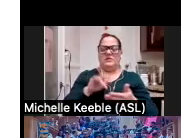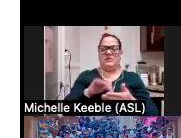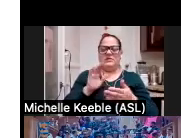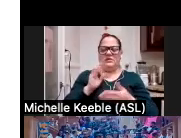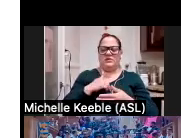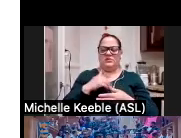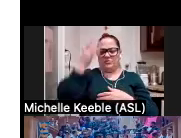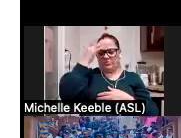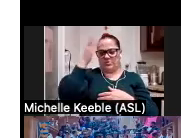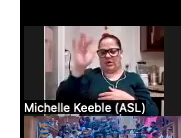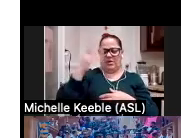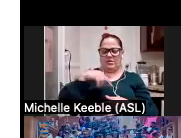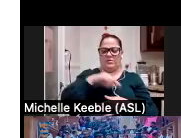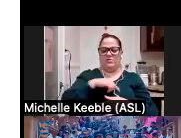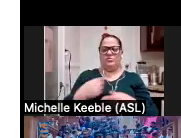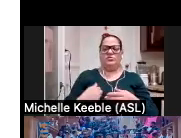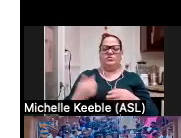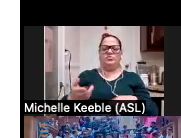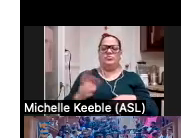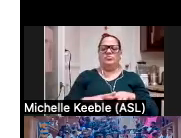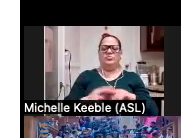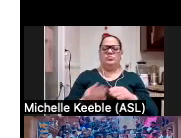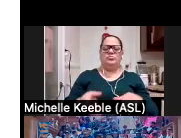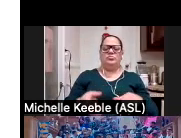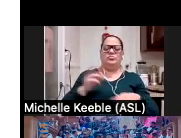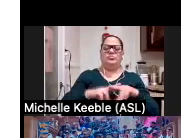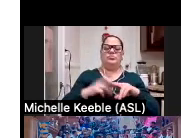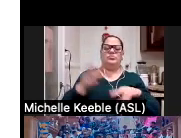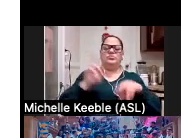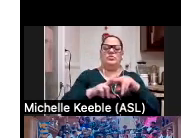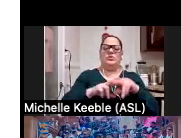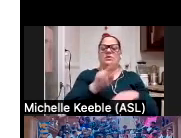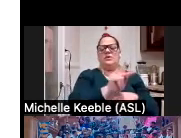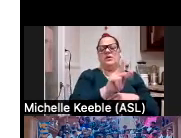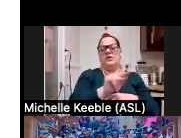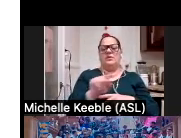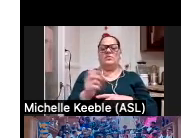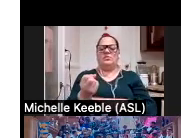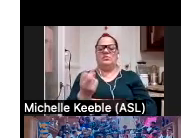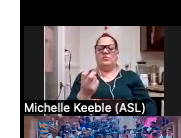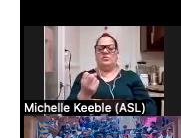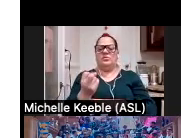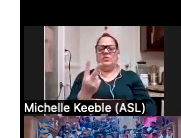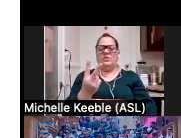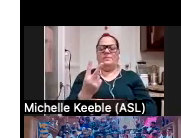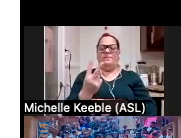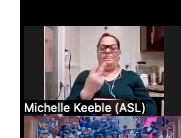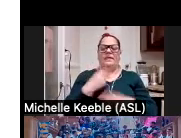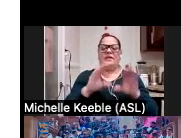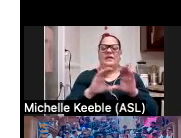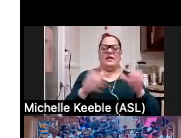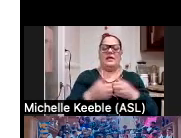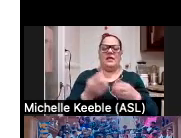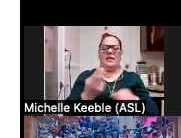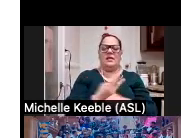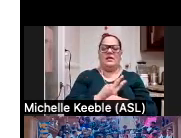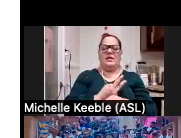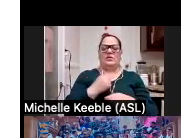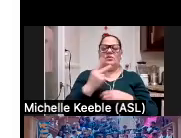uh looking to grow that in K through 12 made their syllabi uh where they worked to include um